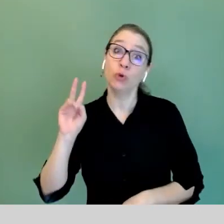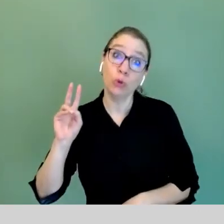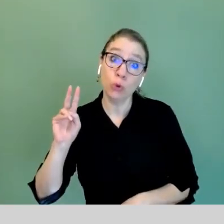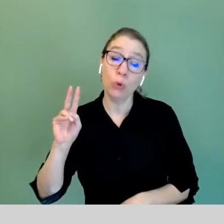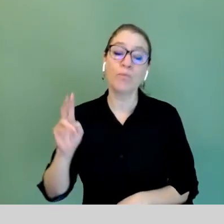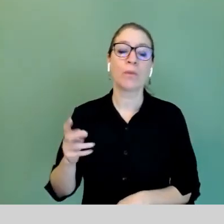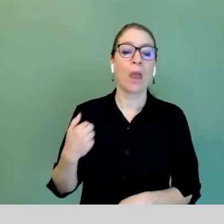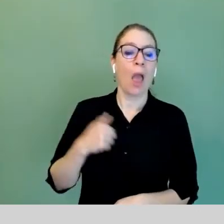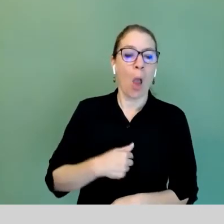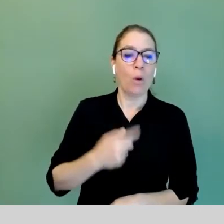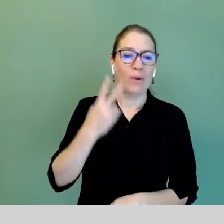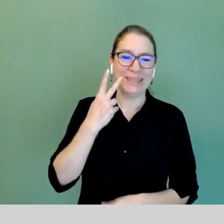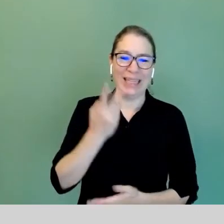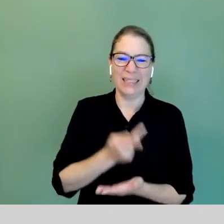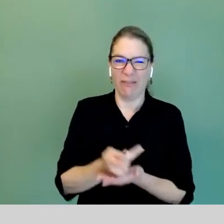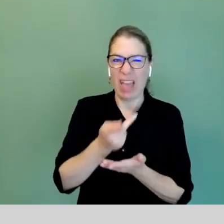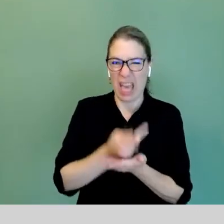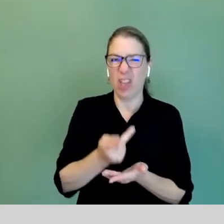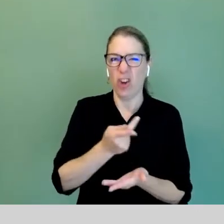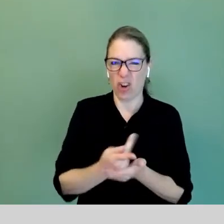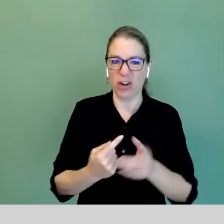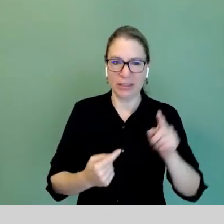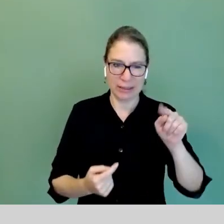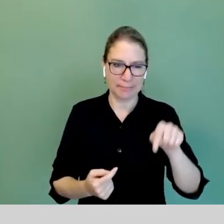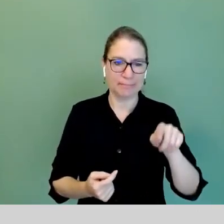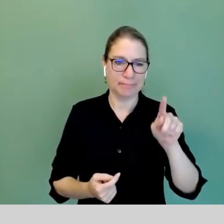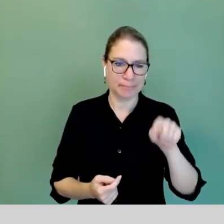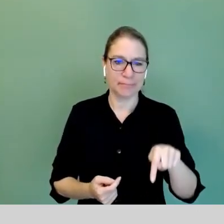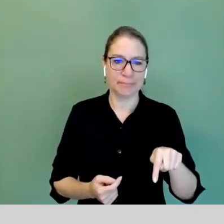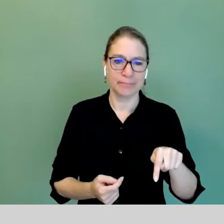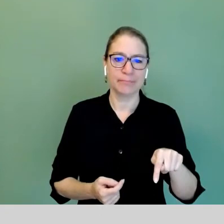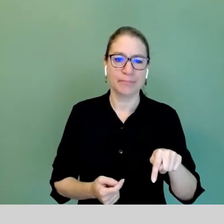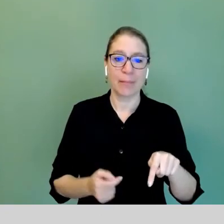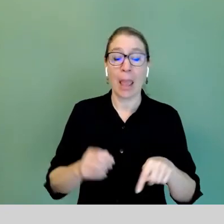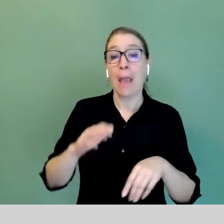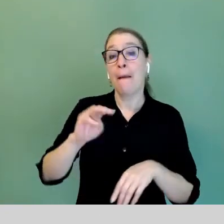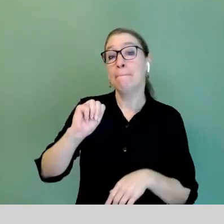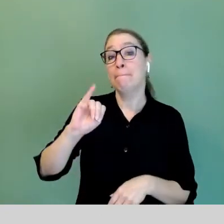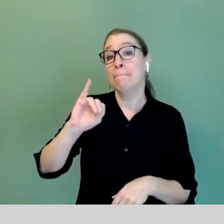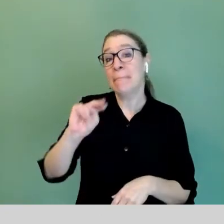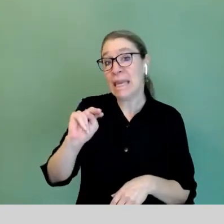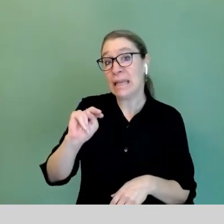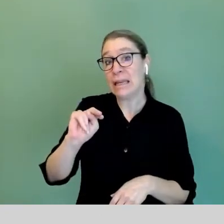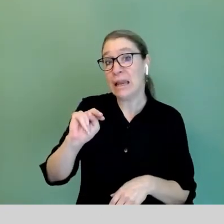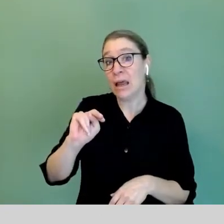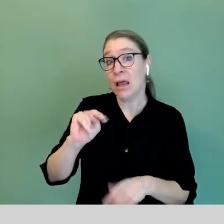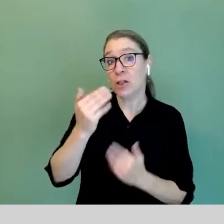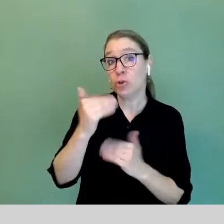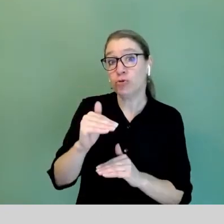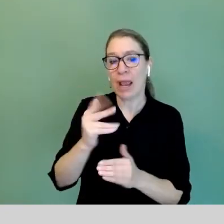we will see some failures. In this particular case we see that the min our constraint failed,